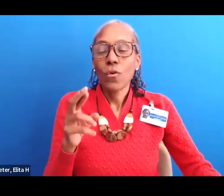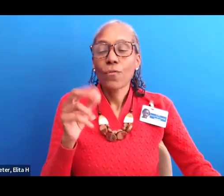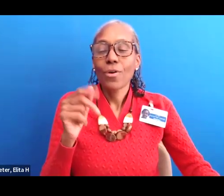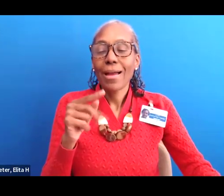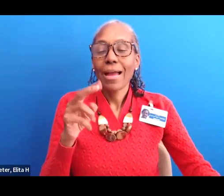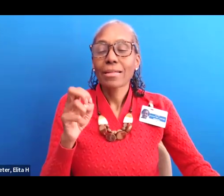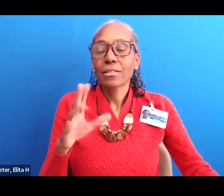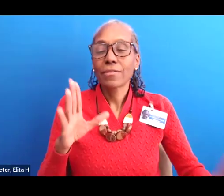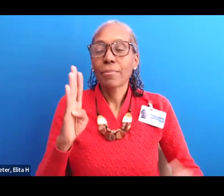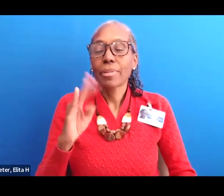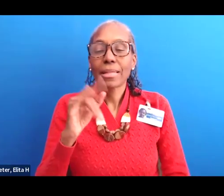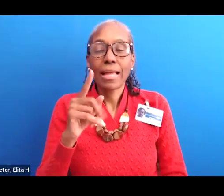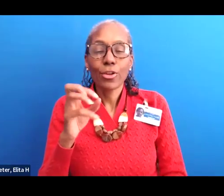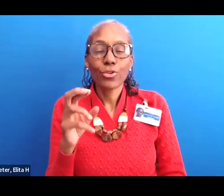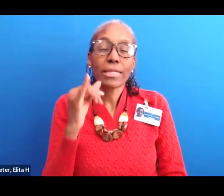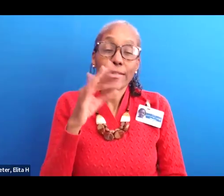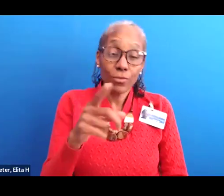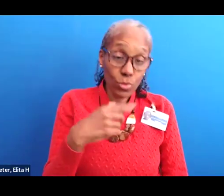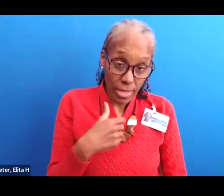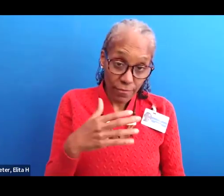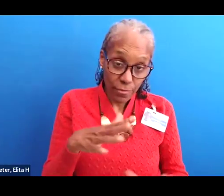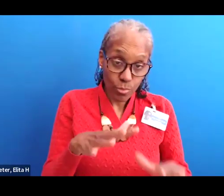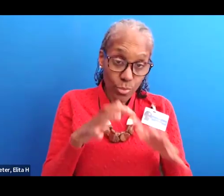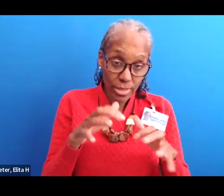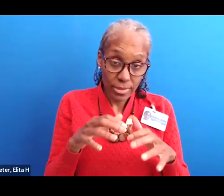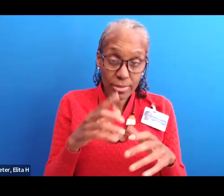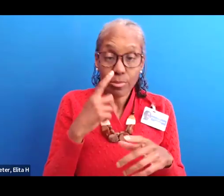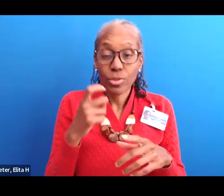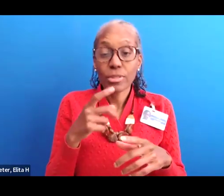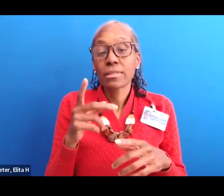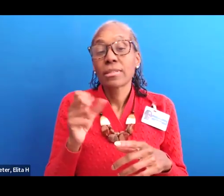Now, if you have paralysis from a spinal cord injury or from